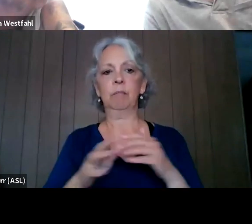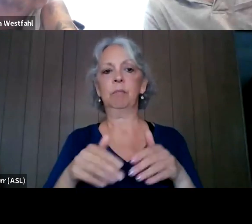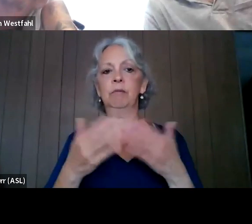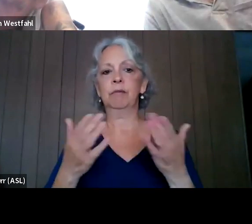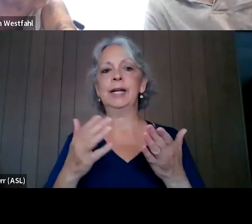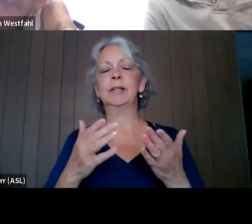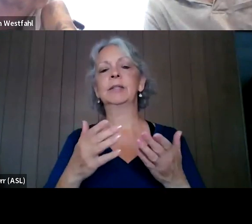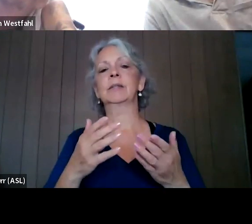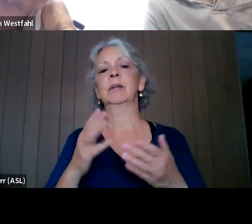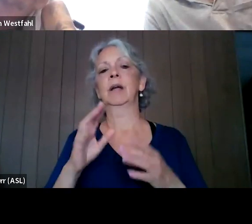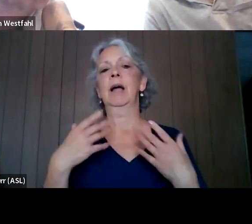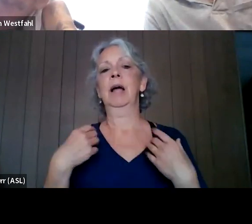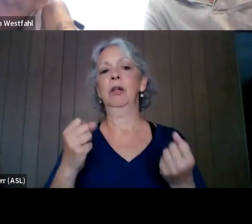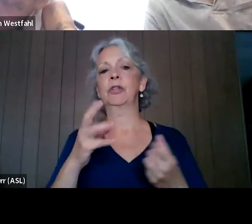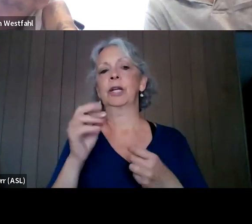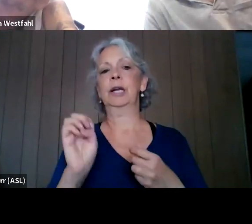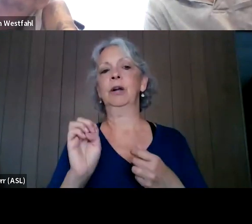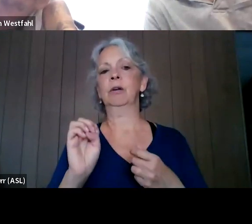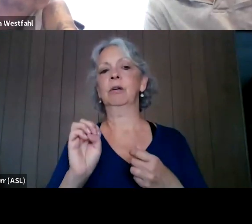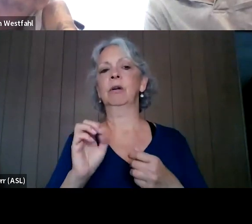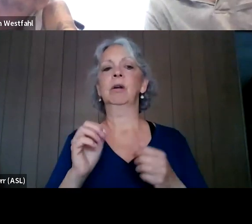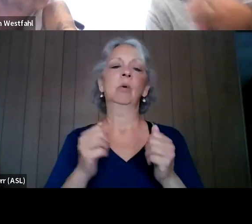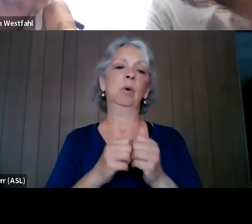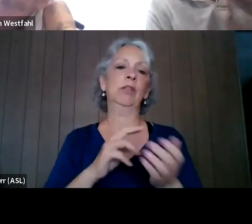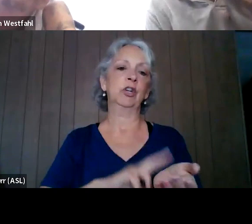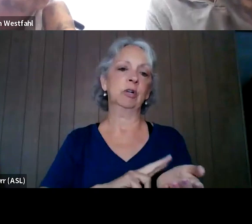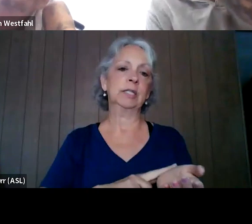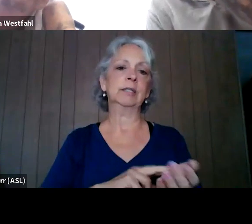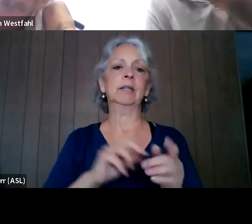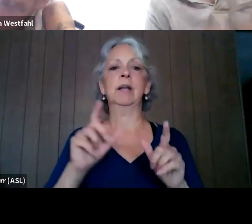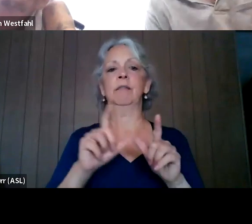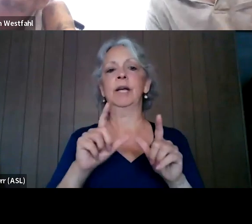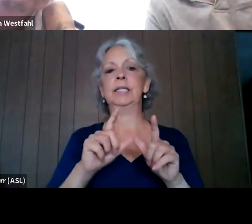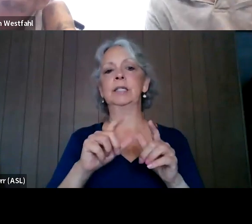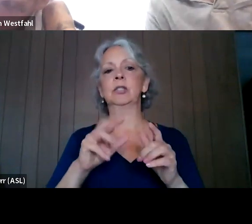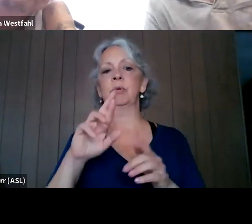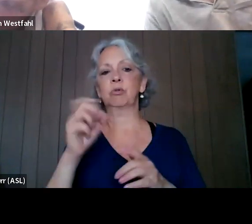that's based on people's like nursing license prescriptions. So they're able to kind of do a really needed service